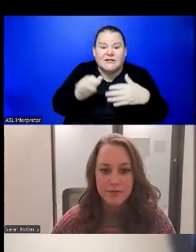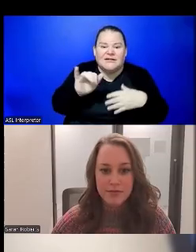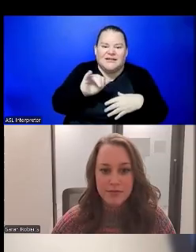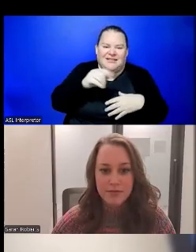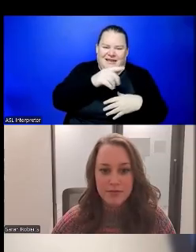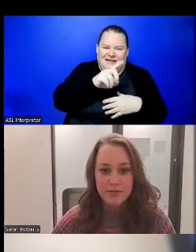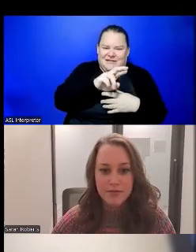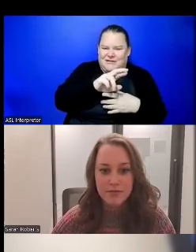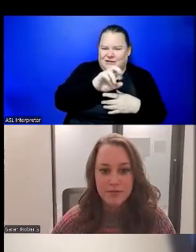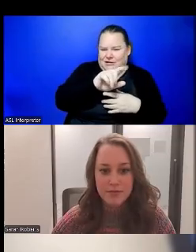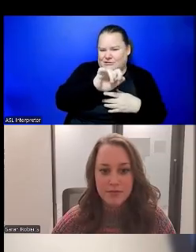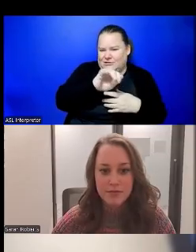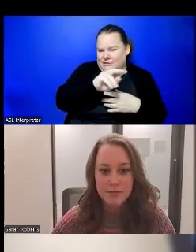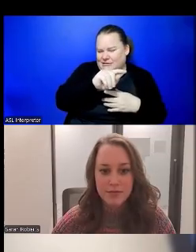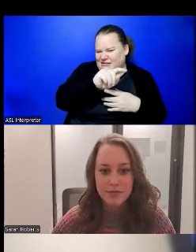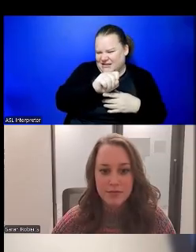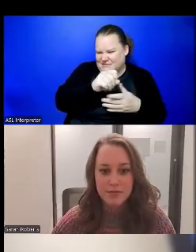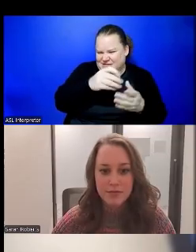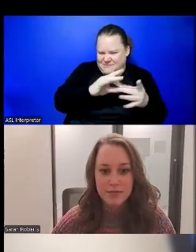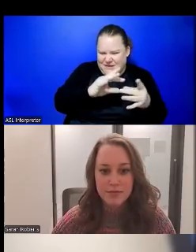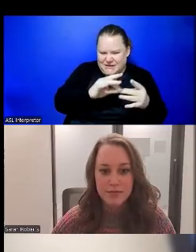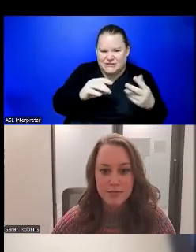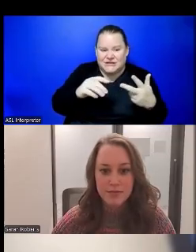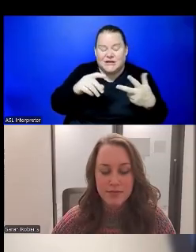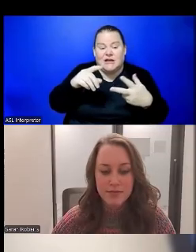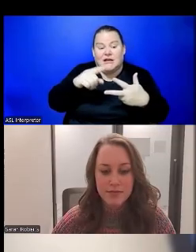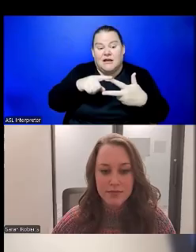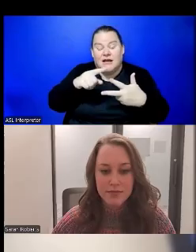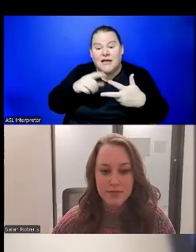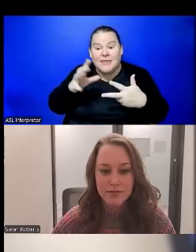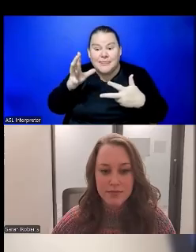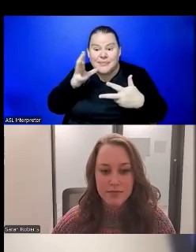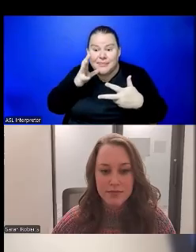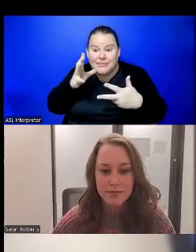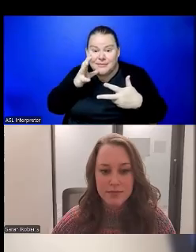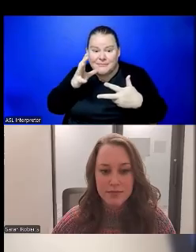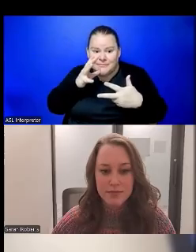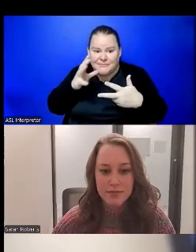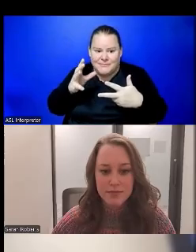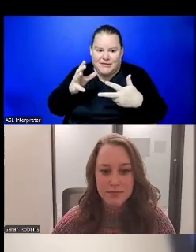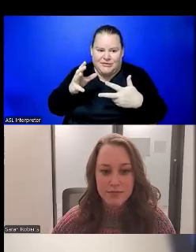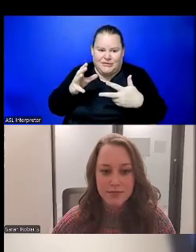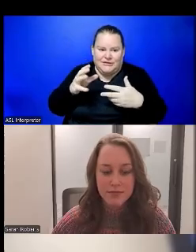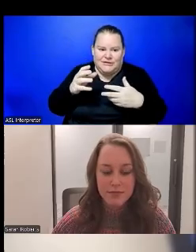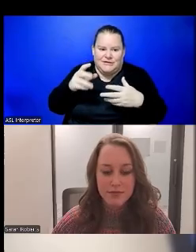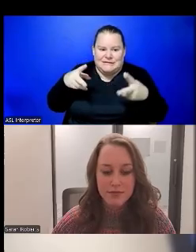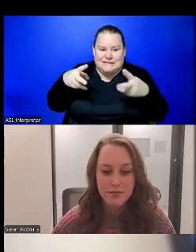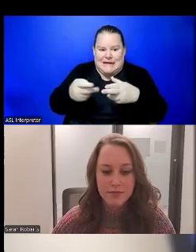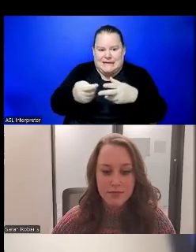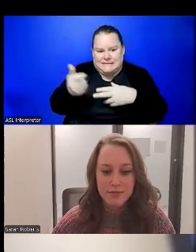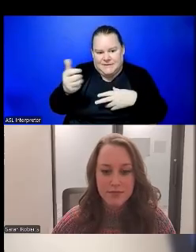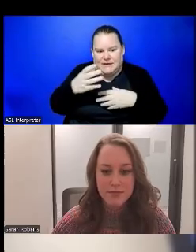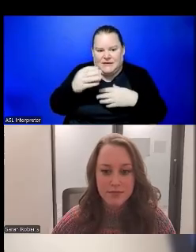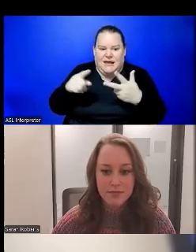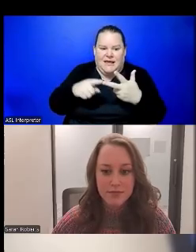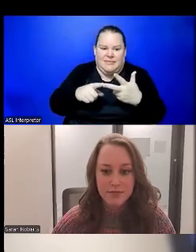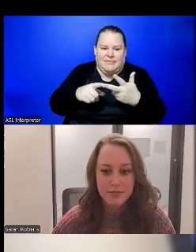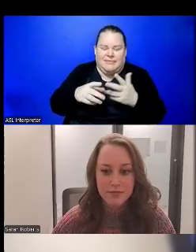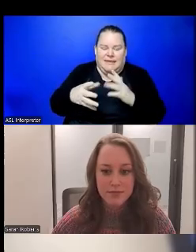example maternal disomy or an imprinting center defect. And I'll discuss each of these a little bit more in a moment. We